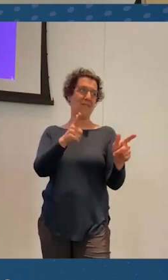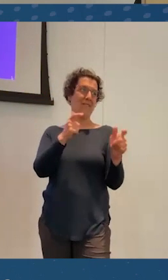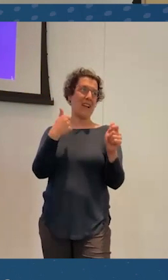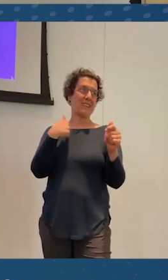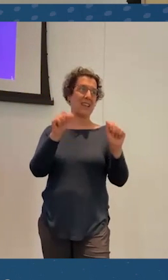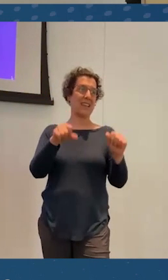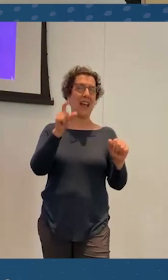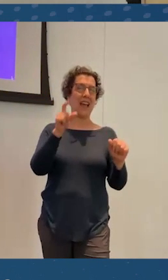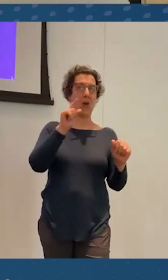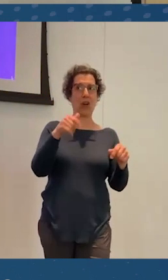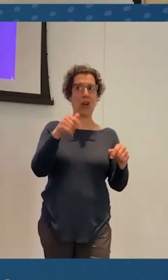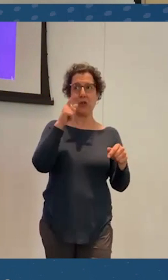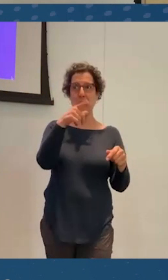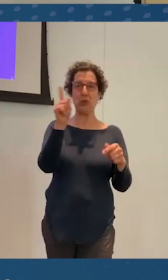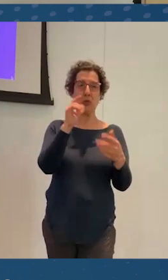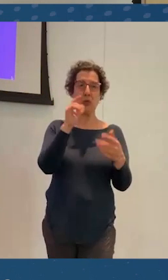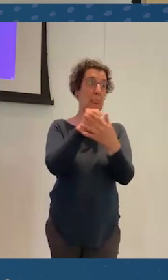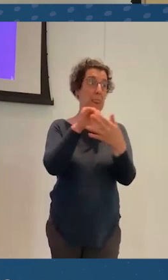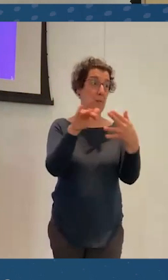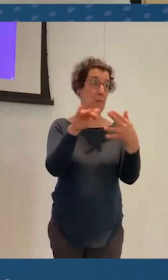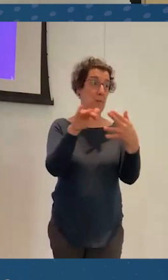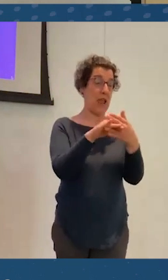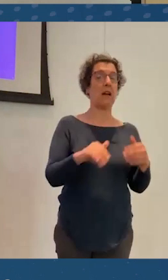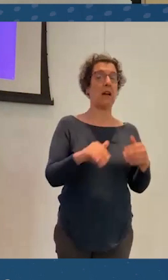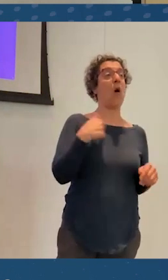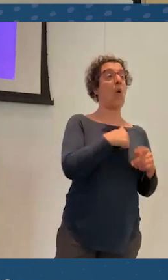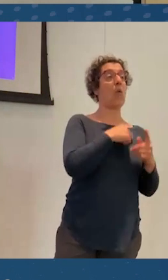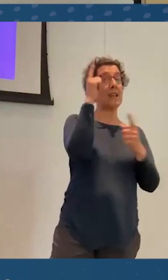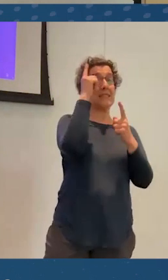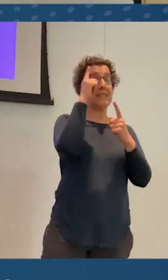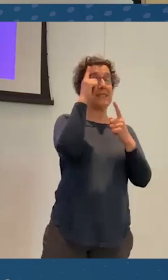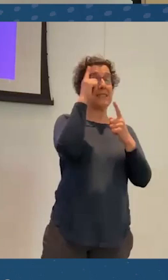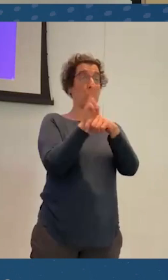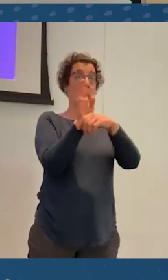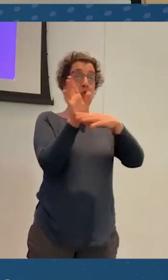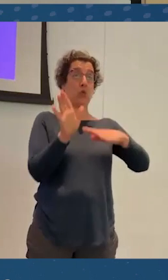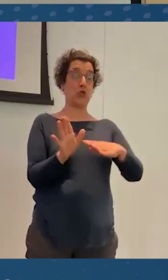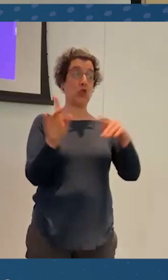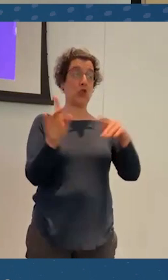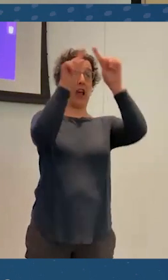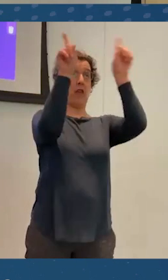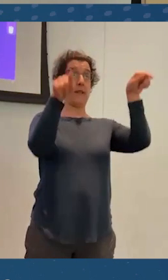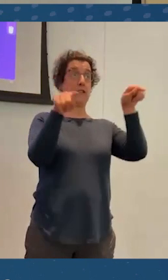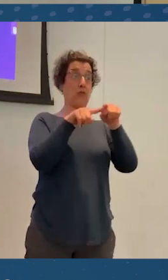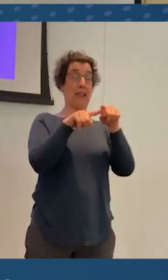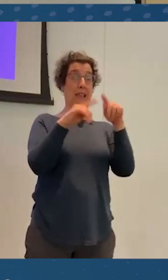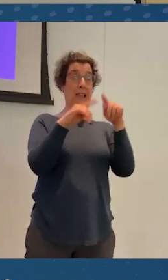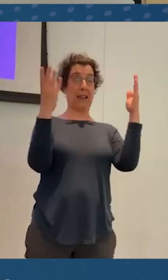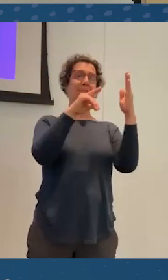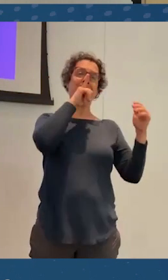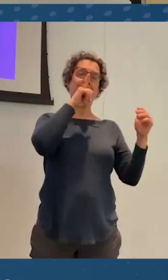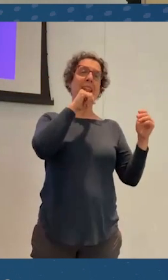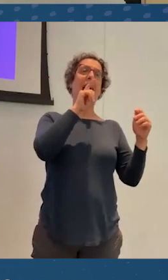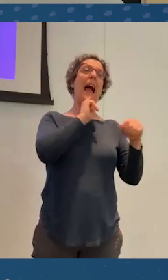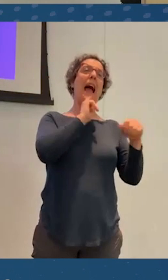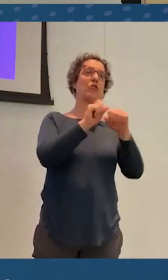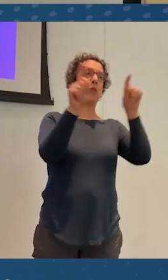We do consider the user's screen space. It's not actually screen space in this case,